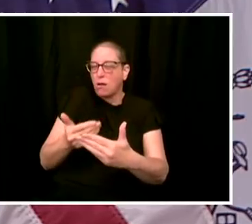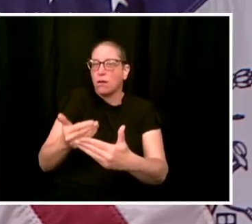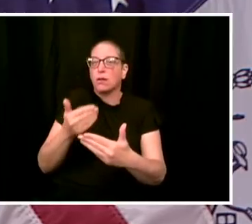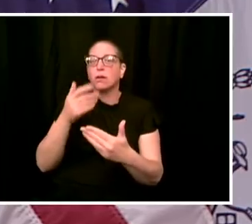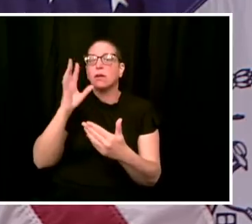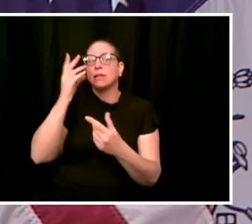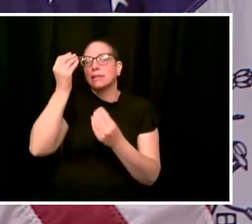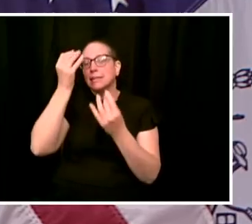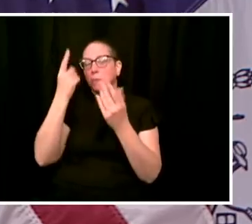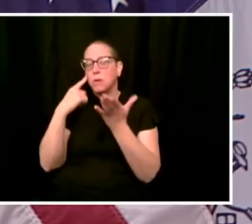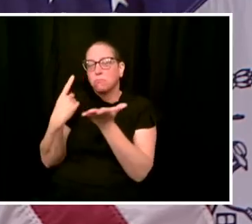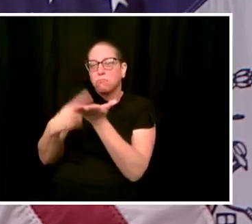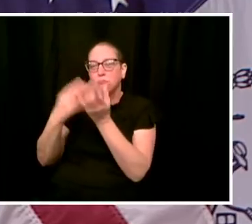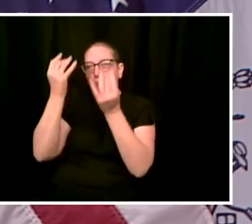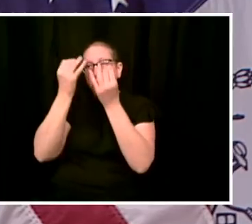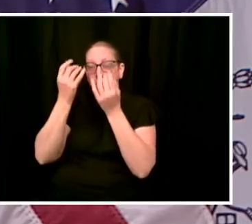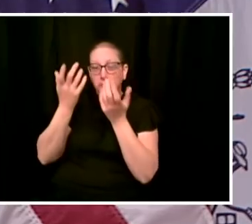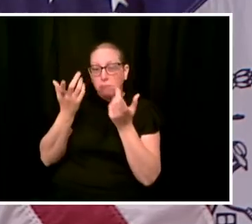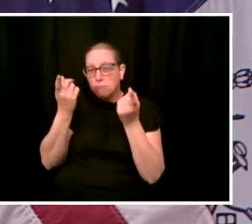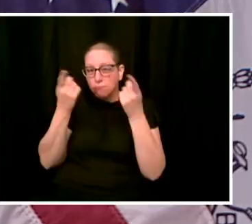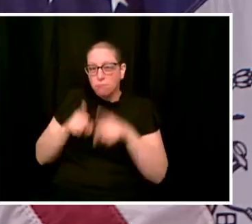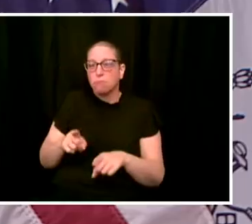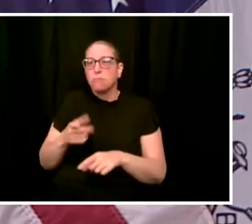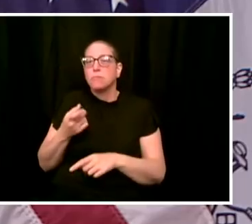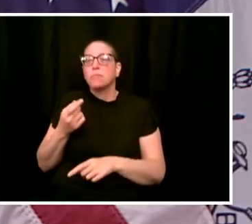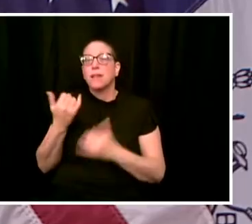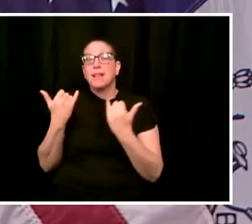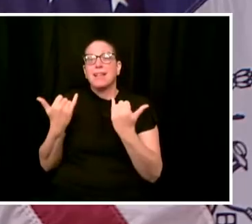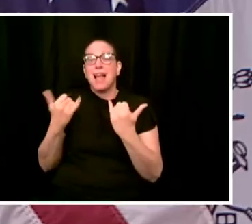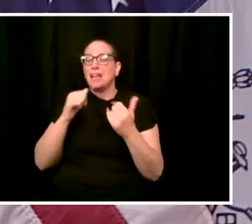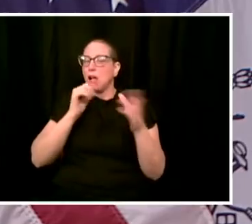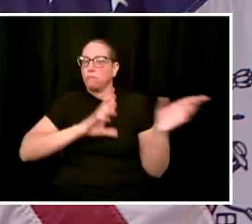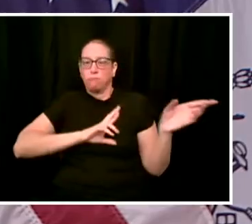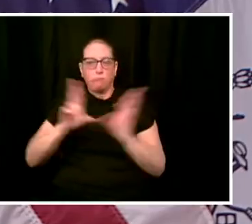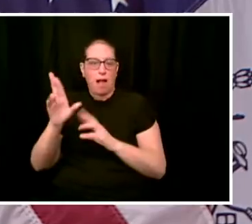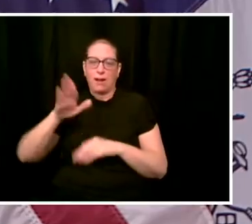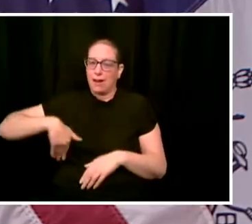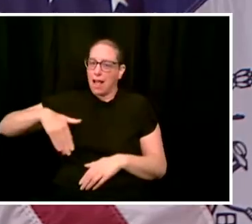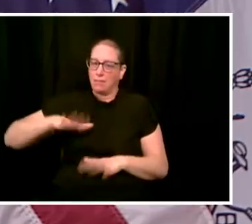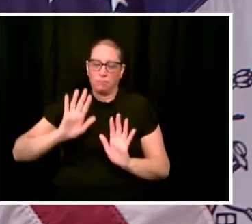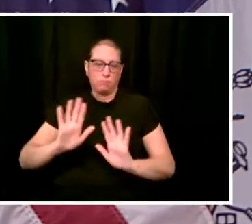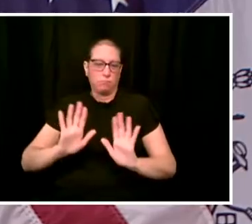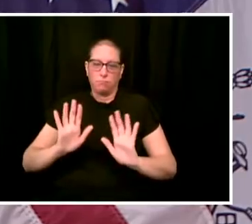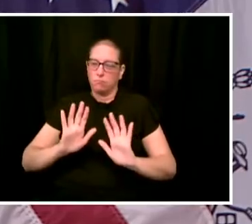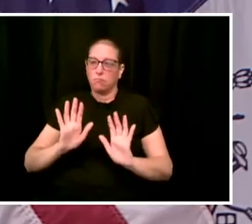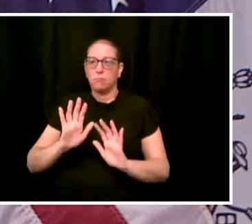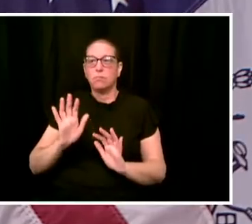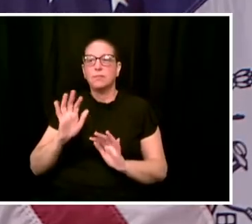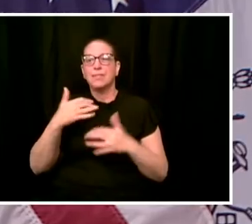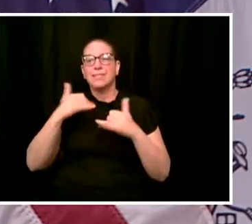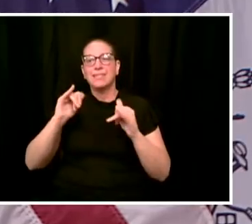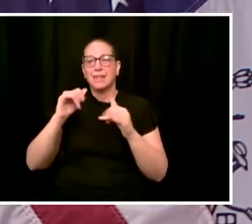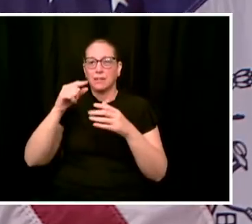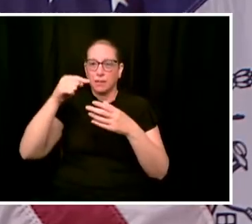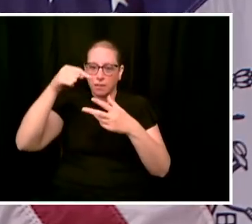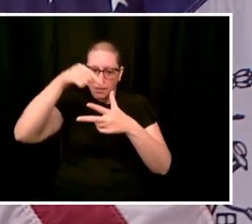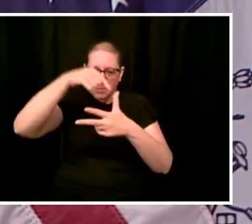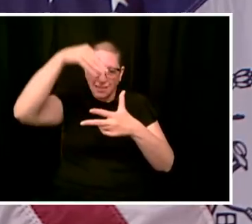RESTRICTIONS. I KEEP REMIINDNG PEOPLE WE'RE NOT THERE YET AND WE HAVE TO PROVE CONSISTENTLY AS